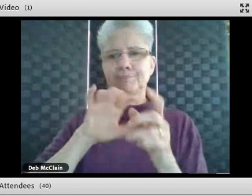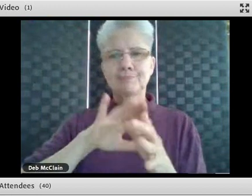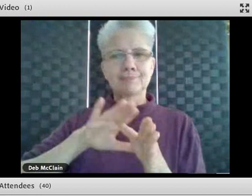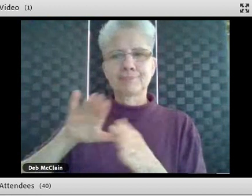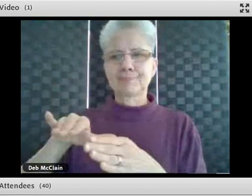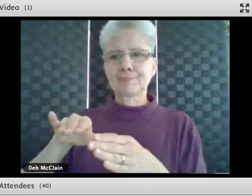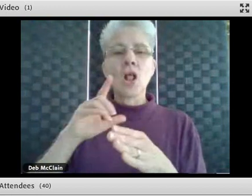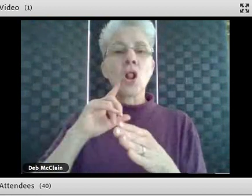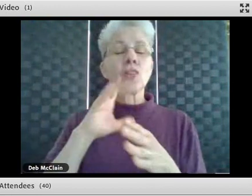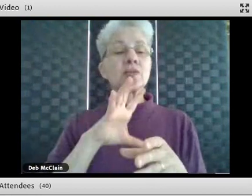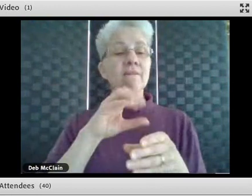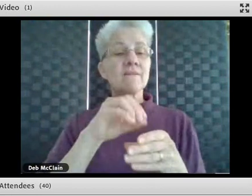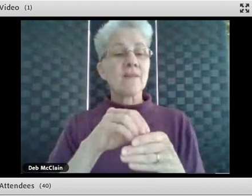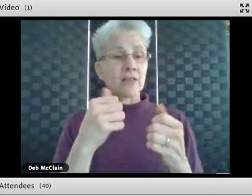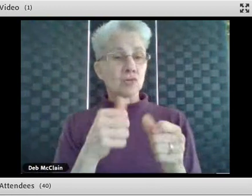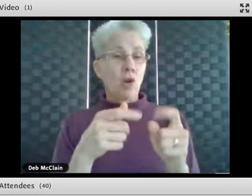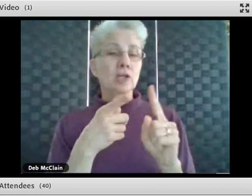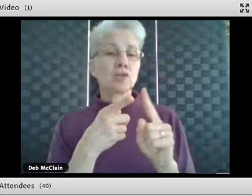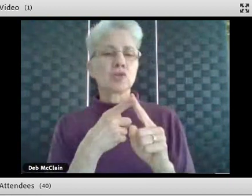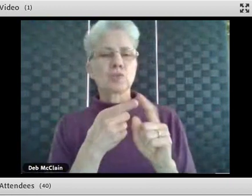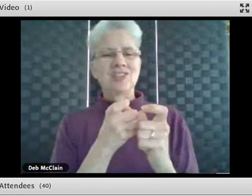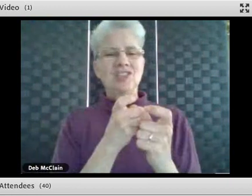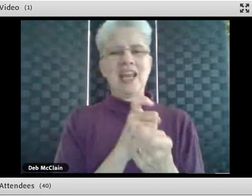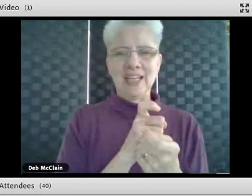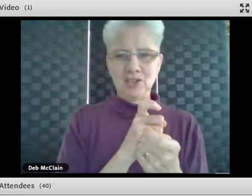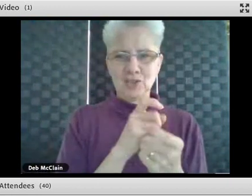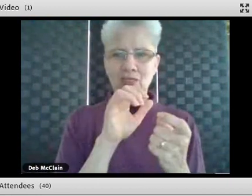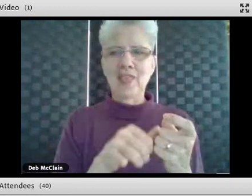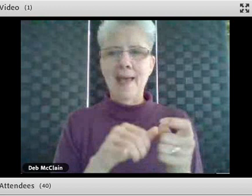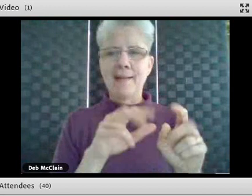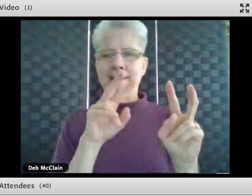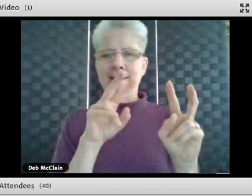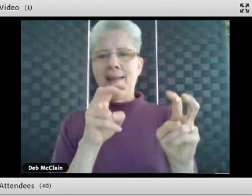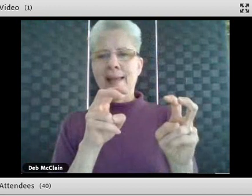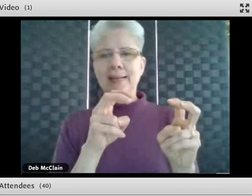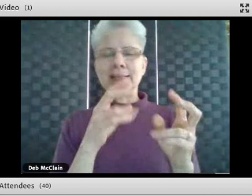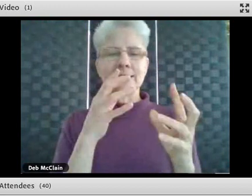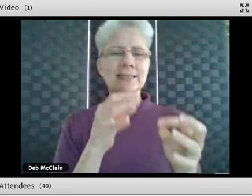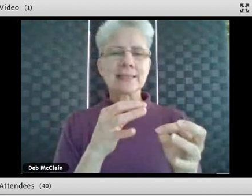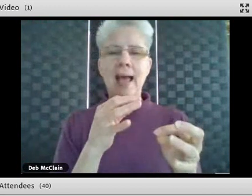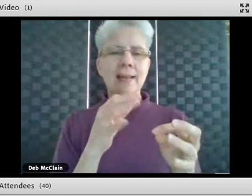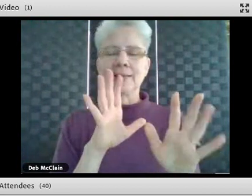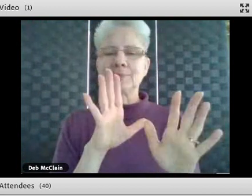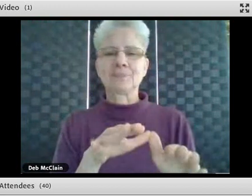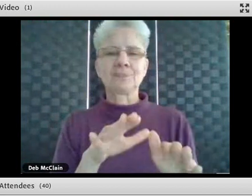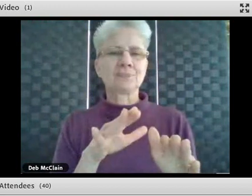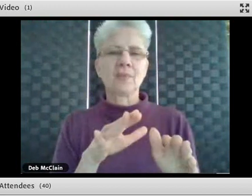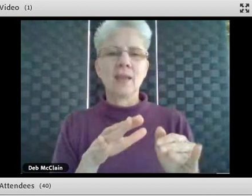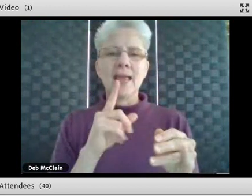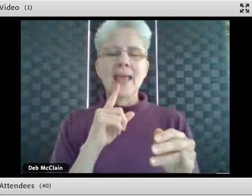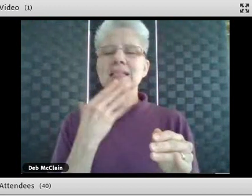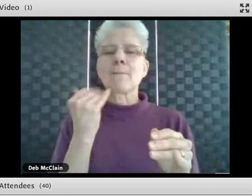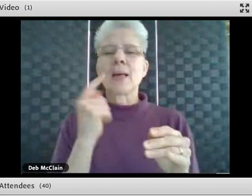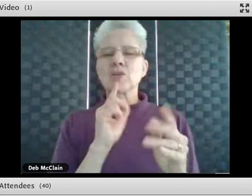Those involved in trying to change that heading just decided the political climate, as such, that it's best just to kind of leave it alone.